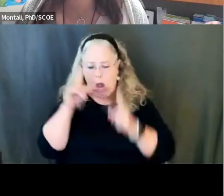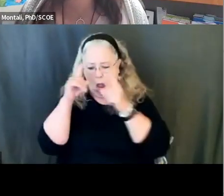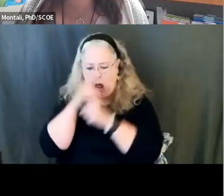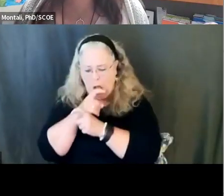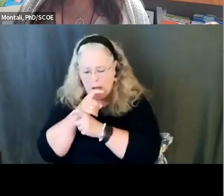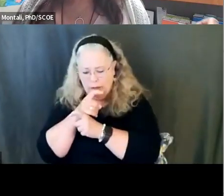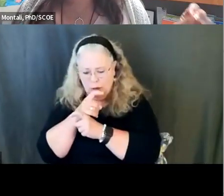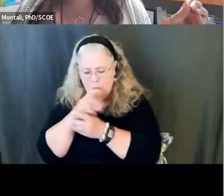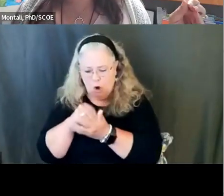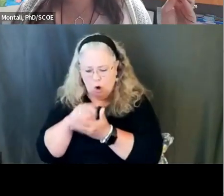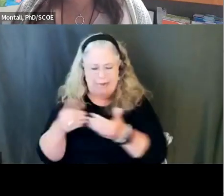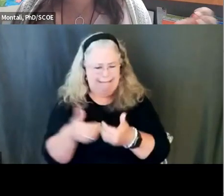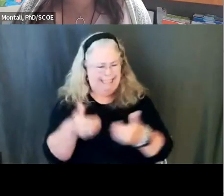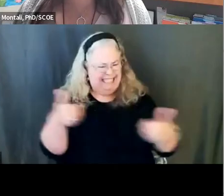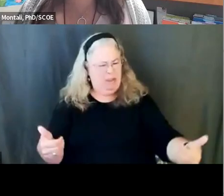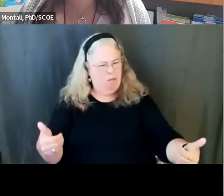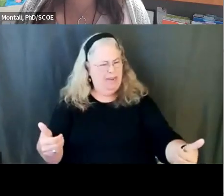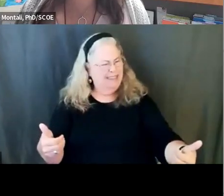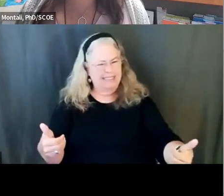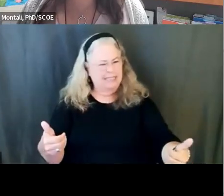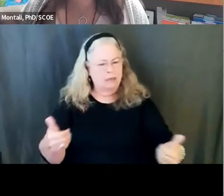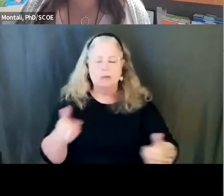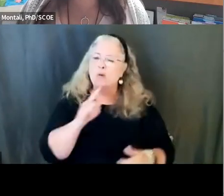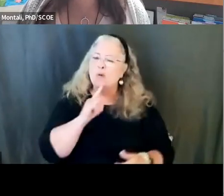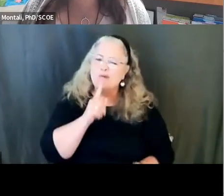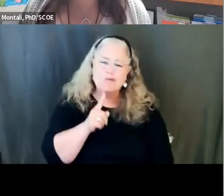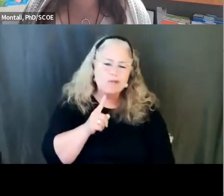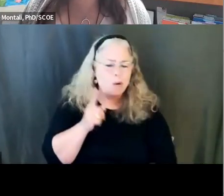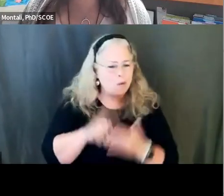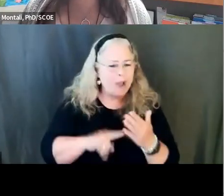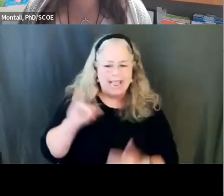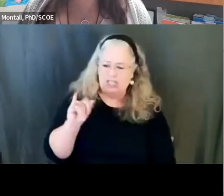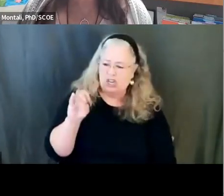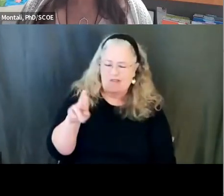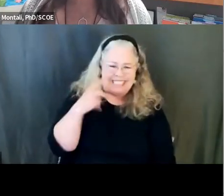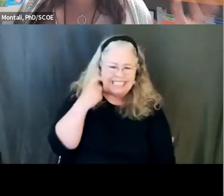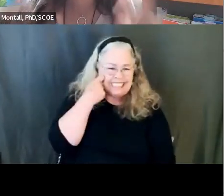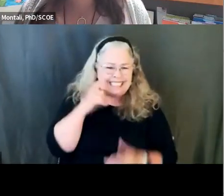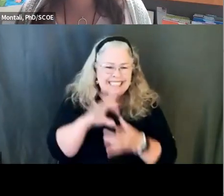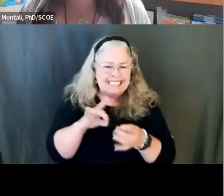exclusive. And and the actually answer is exactly what Jennifer was talking about. And it's really